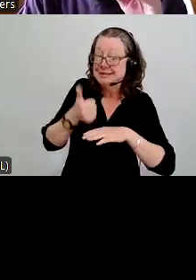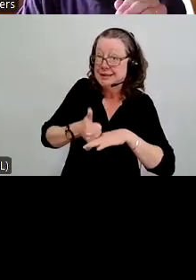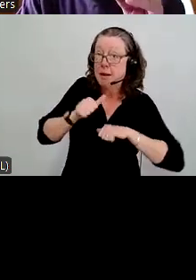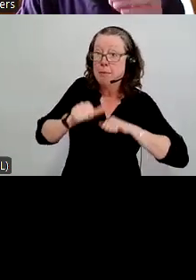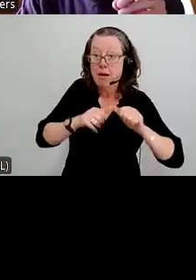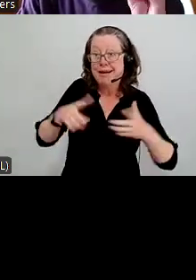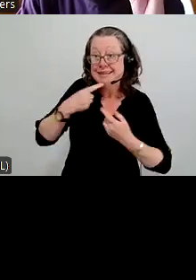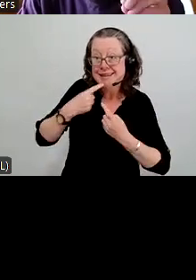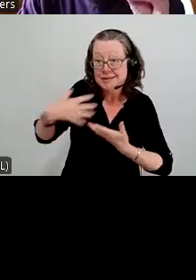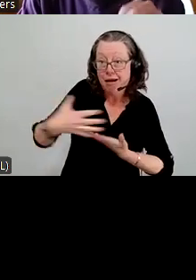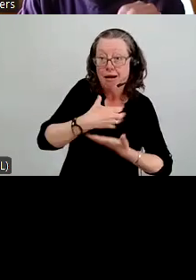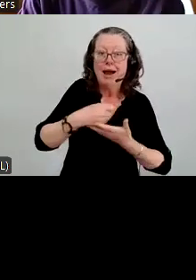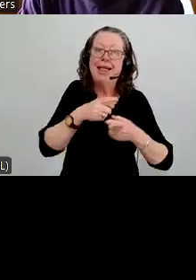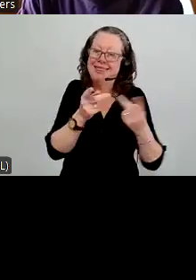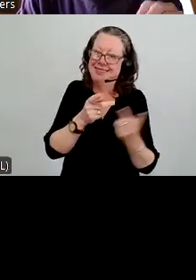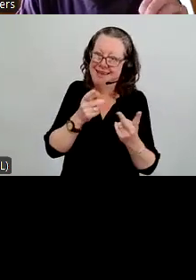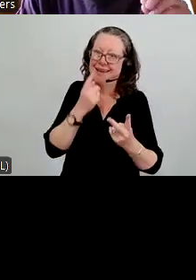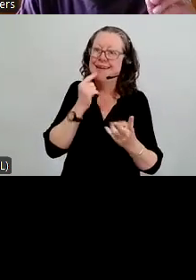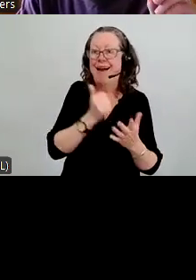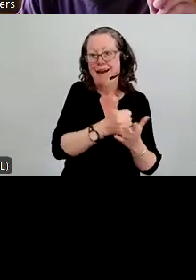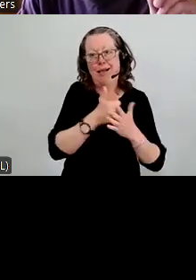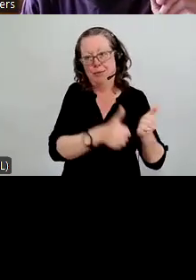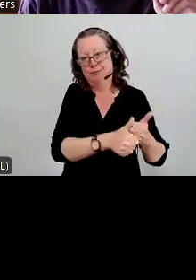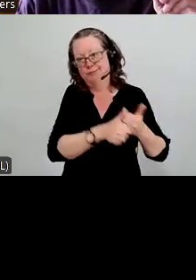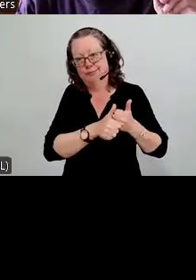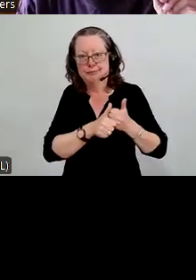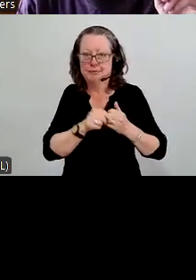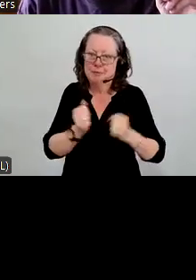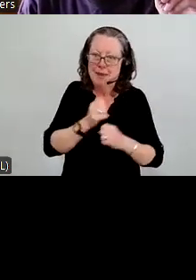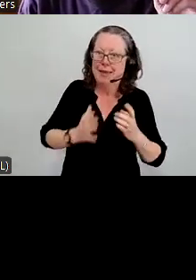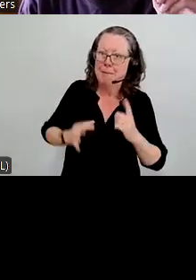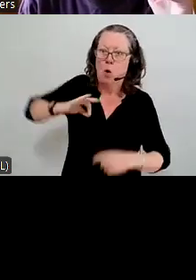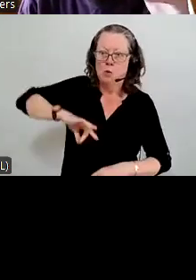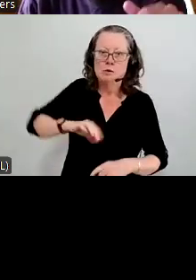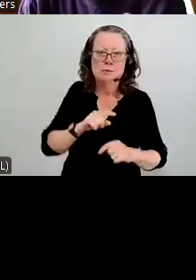I just wanted to talk about a really, really important thing, and that is the importance of consent.